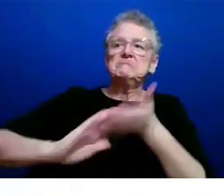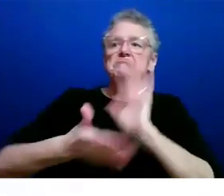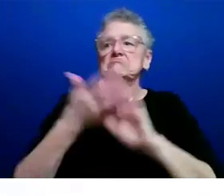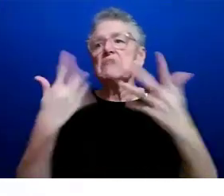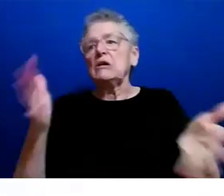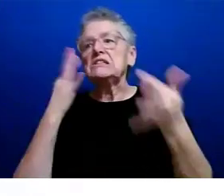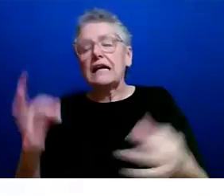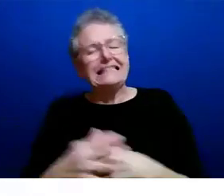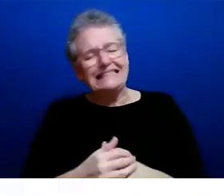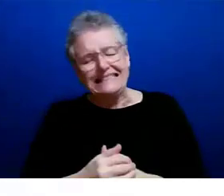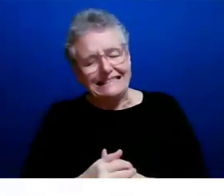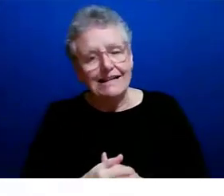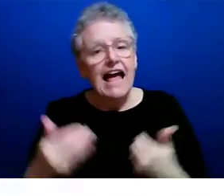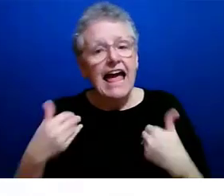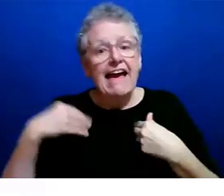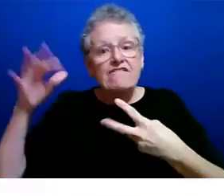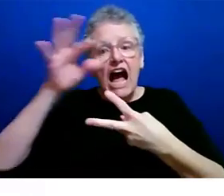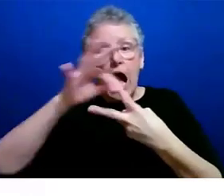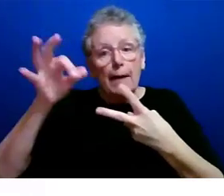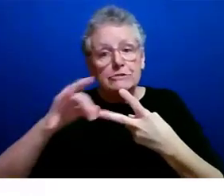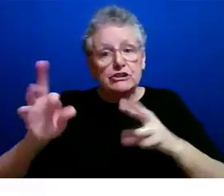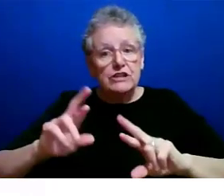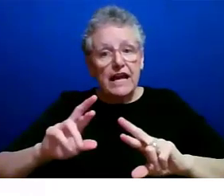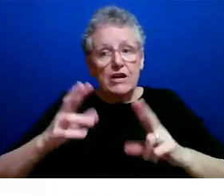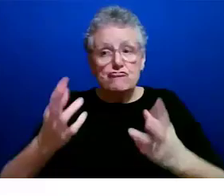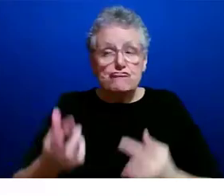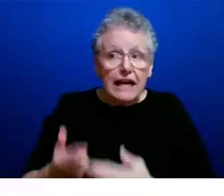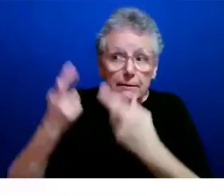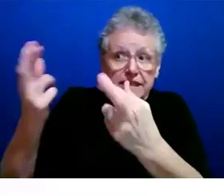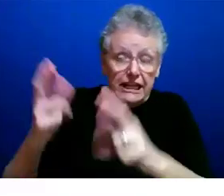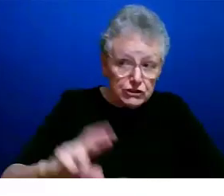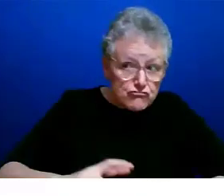Have options and recommendations ready to present and discuss